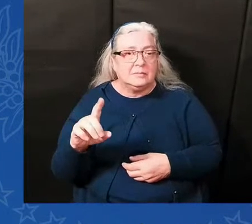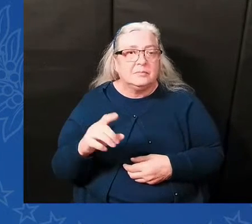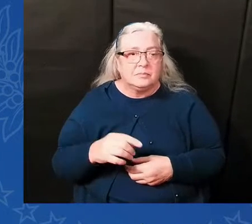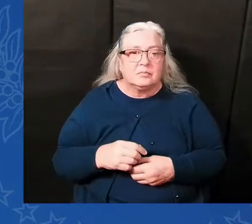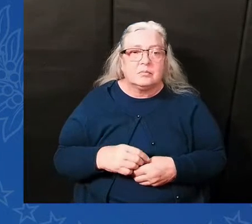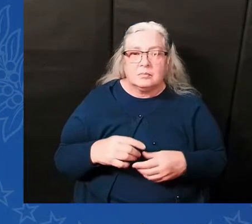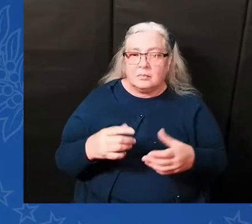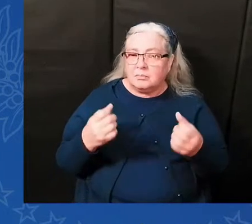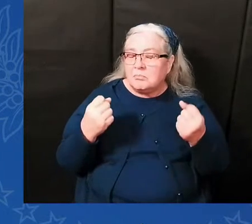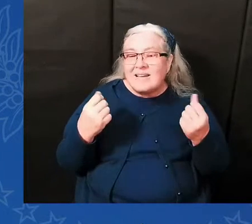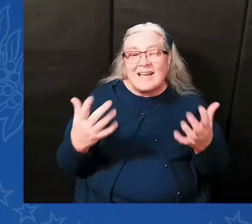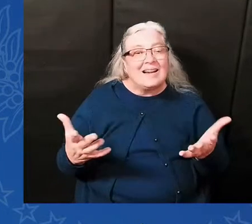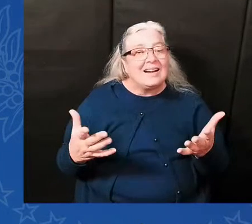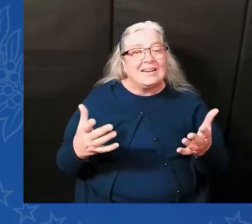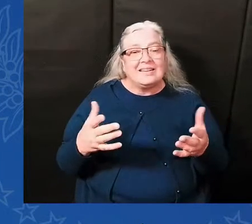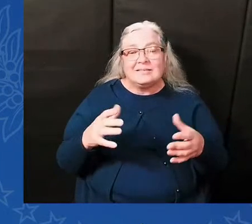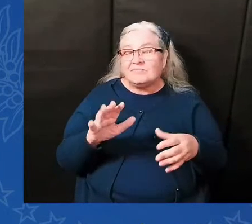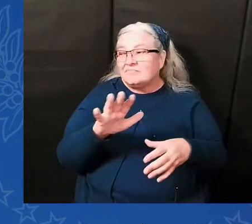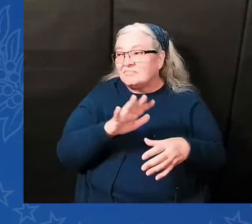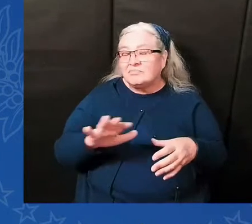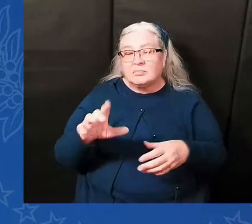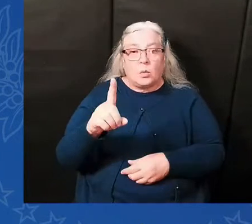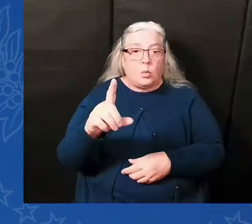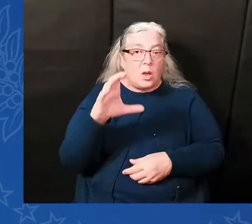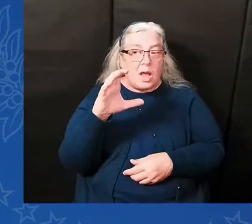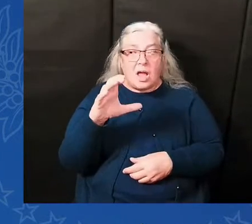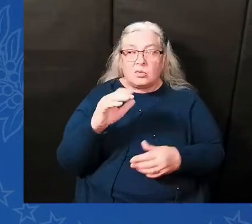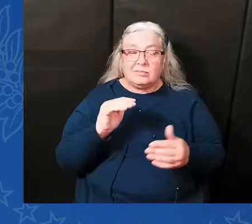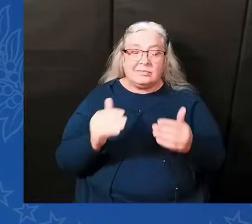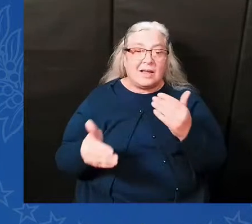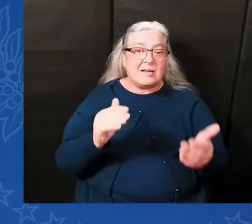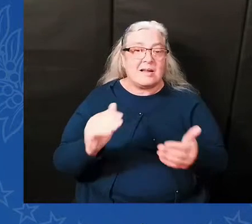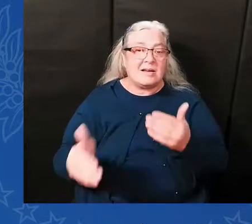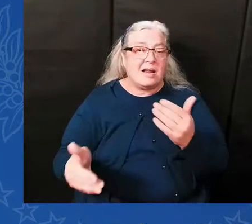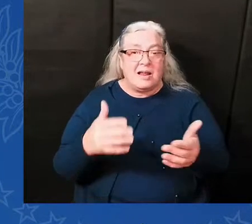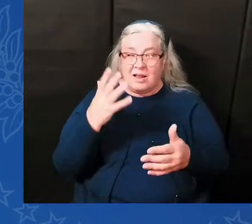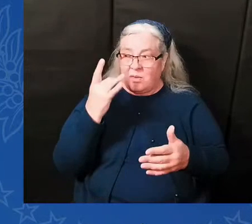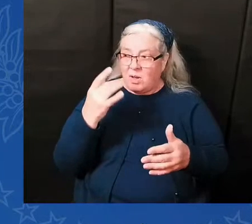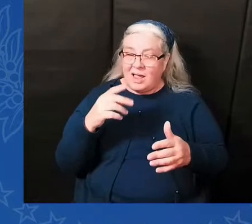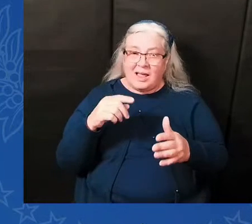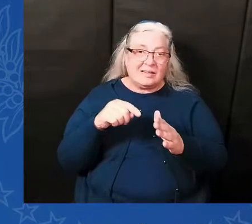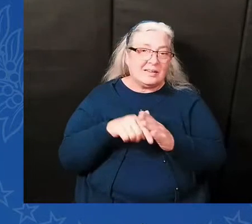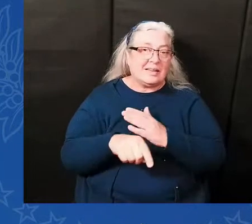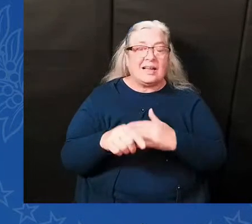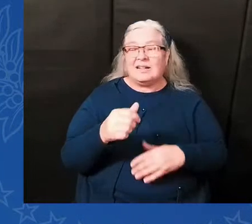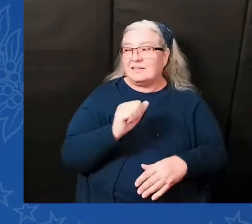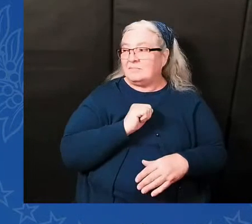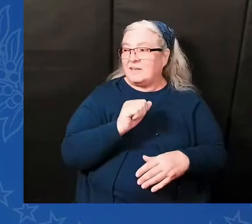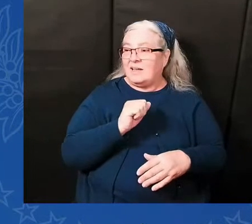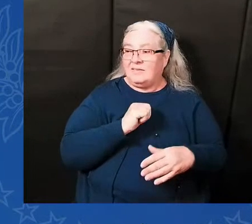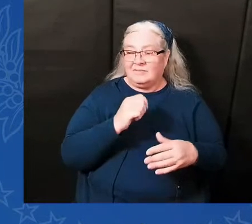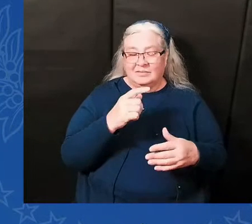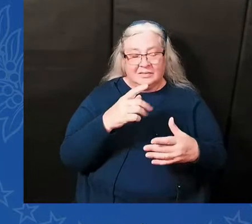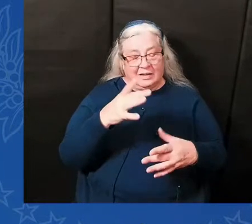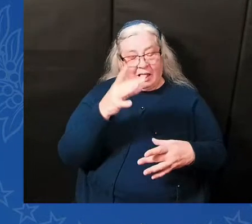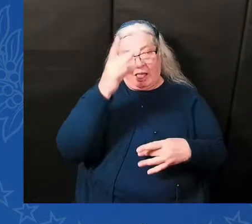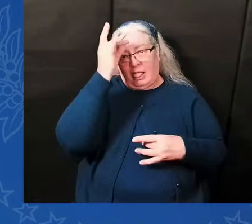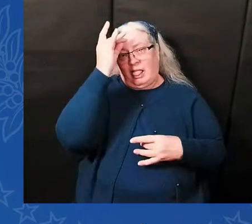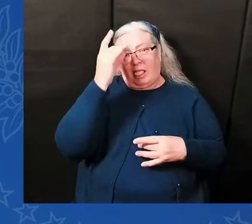That's why I signed legislation extending the Public Safety Officers' Benefit Program not only to firefighters who are permanently disabled